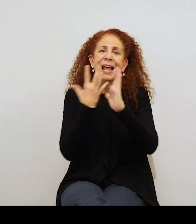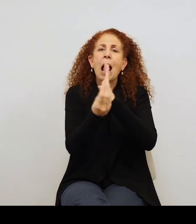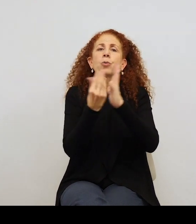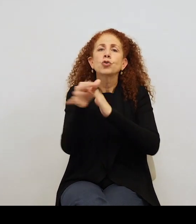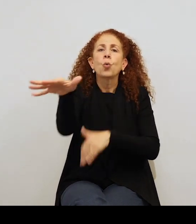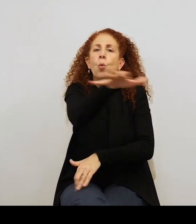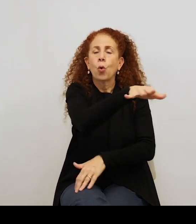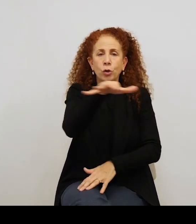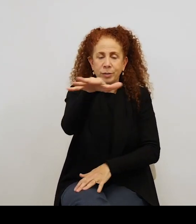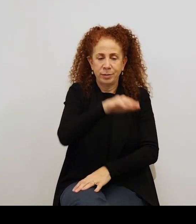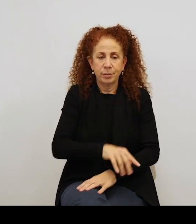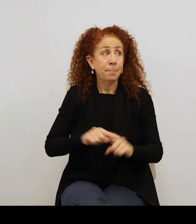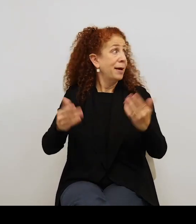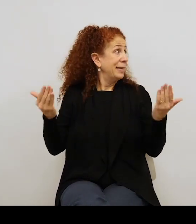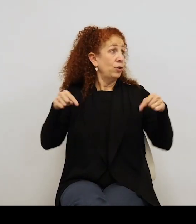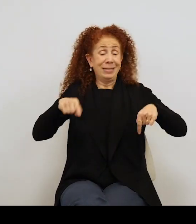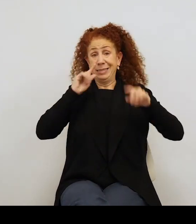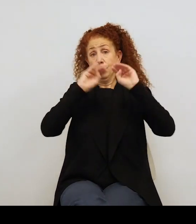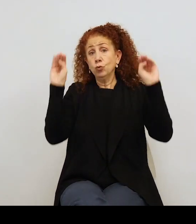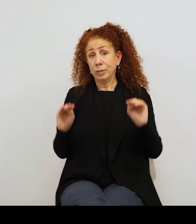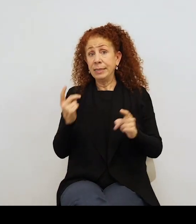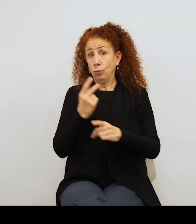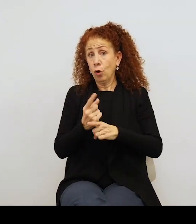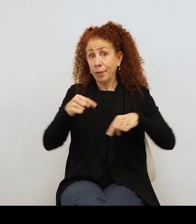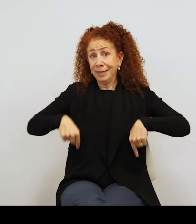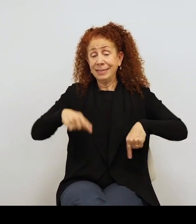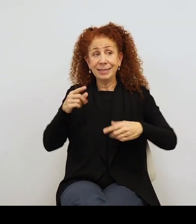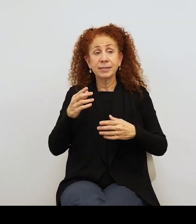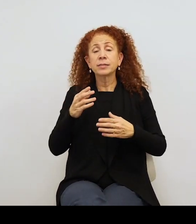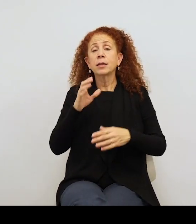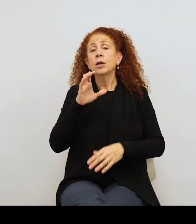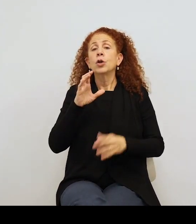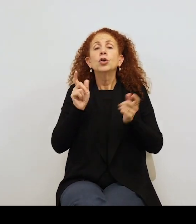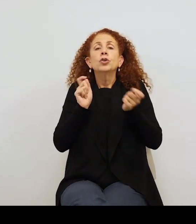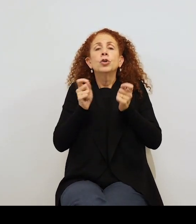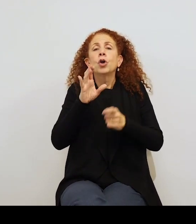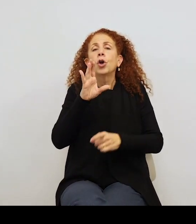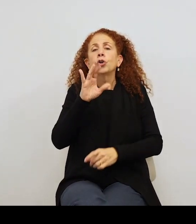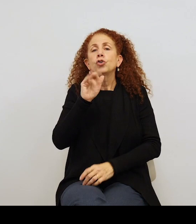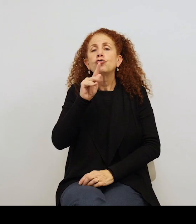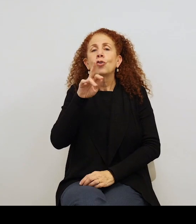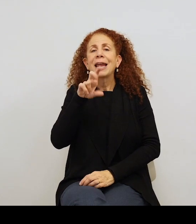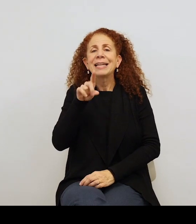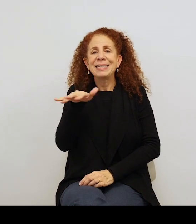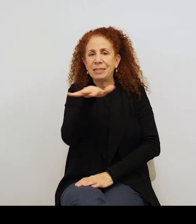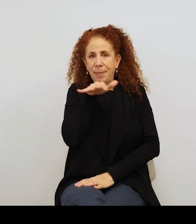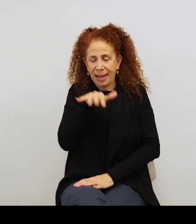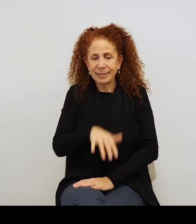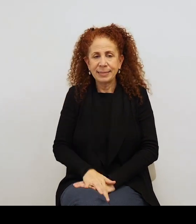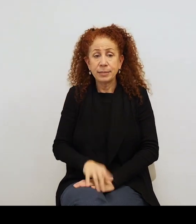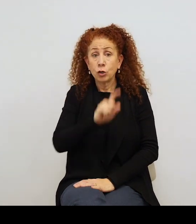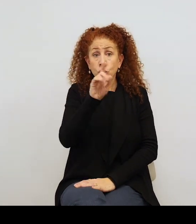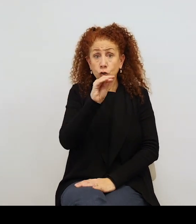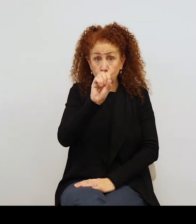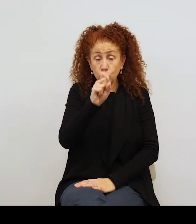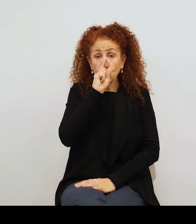But we're in a museum here, right? This is a curated space. Our zoos are curated spaces.